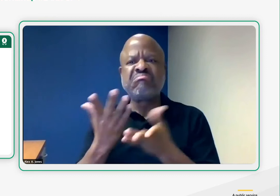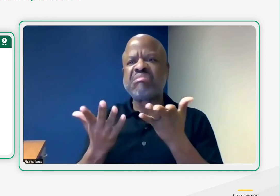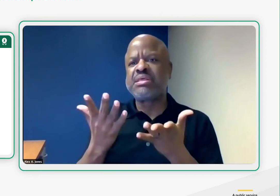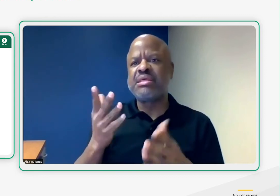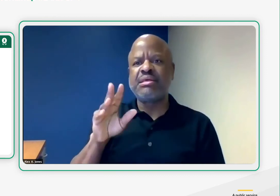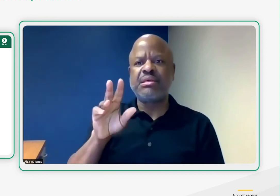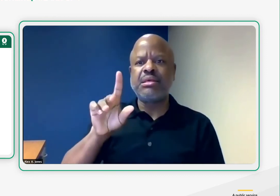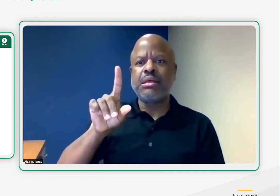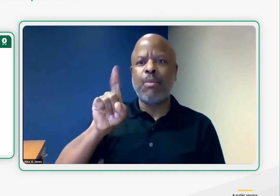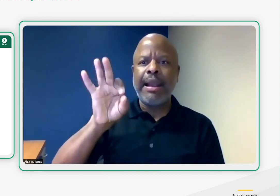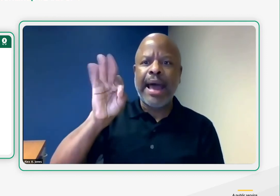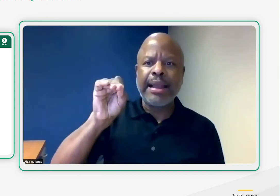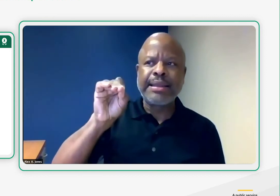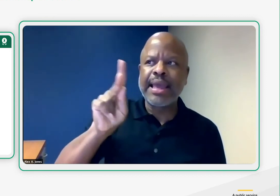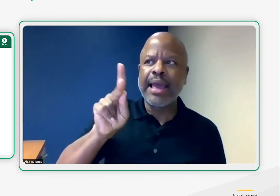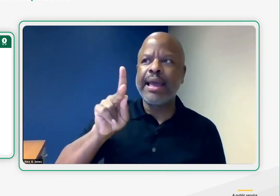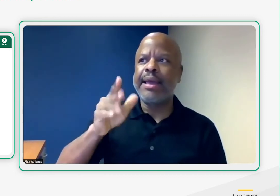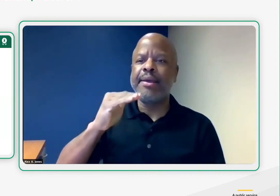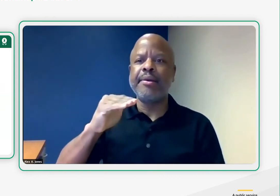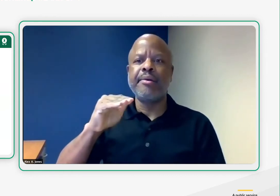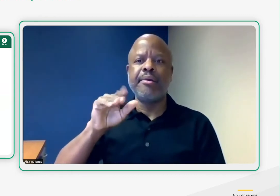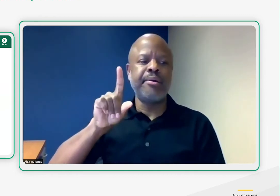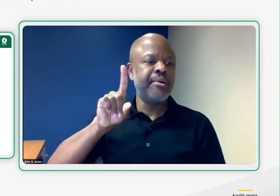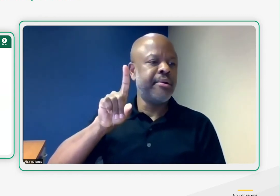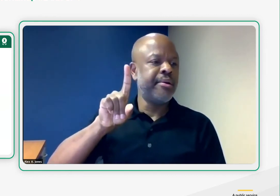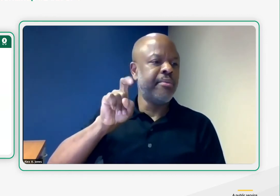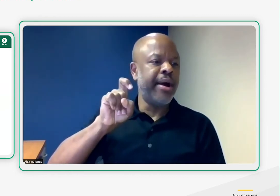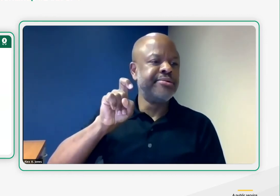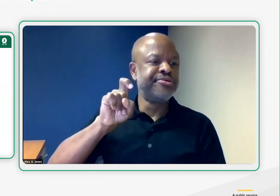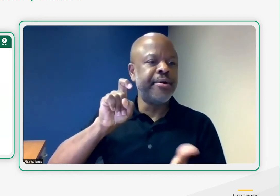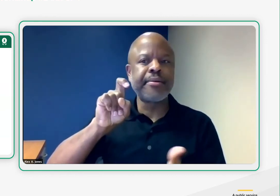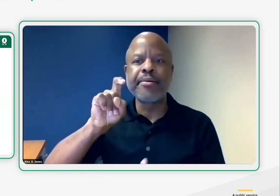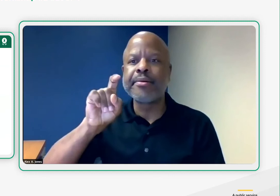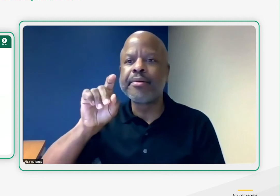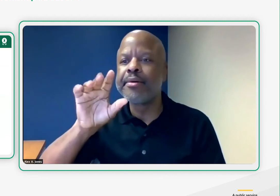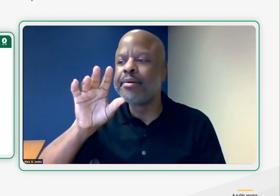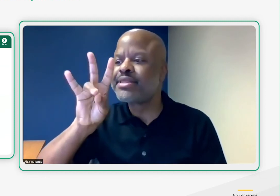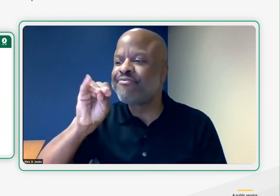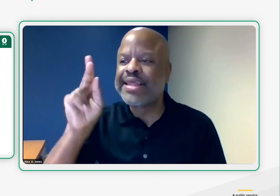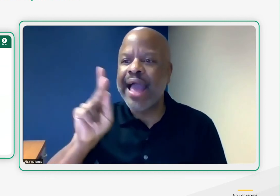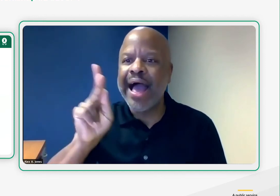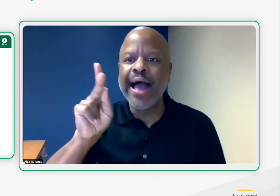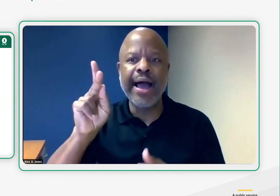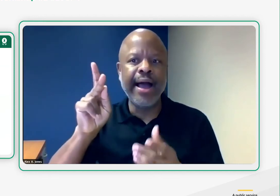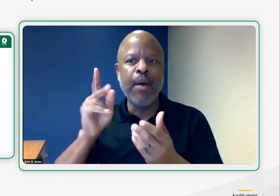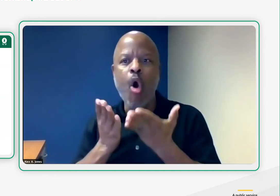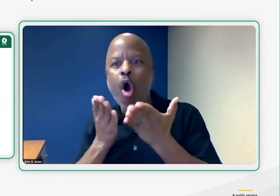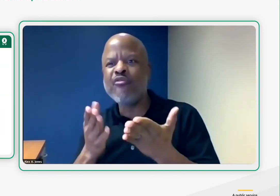the value to what they're seeing, for example.